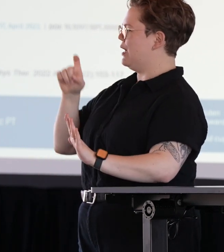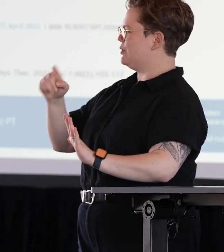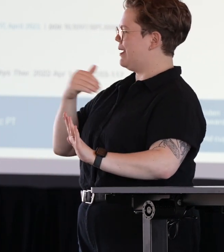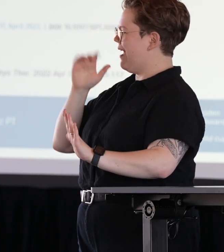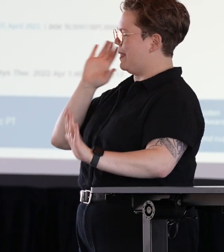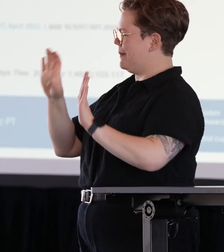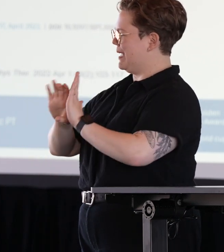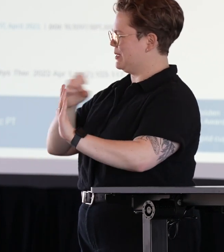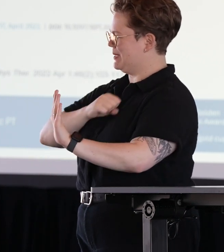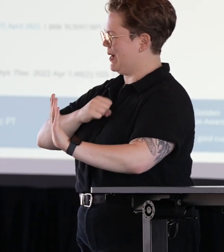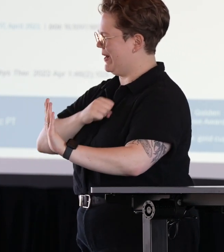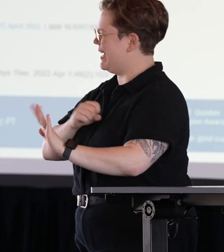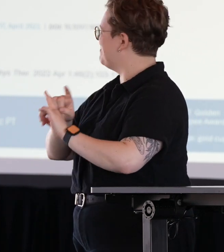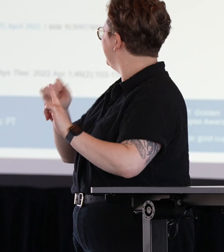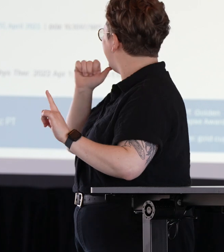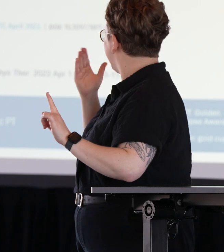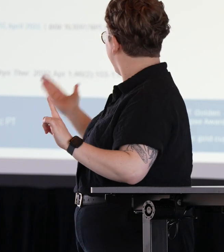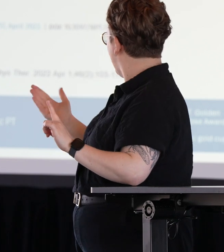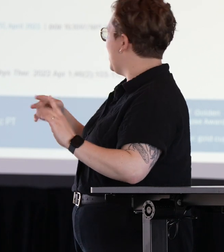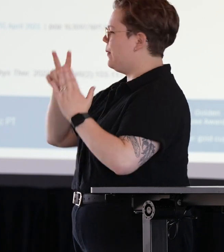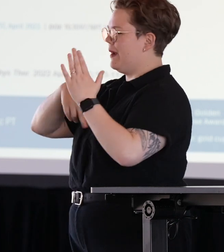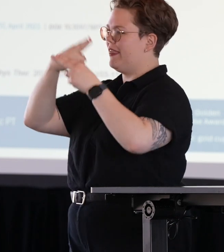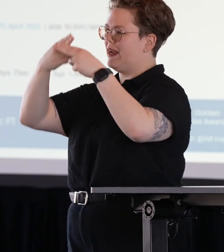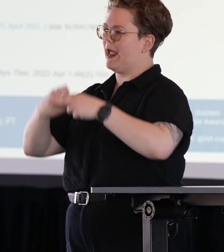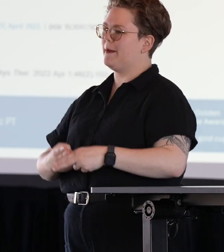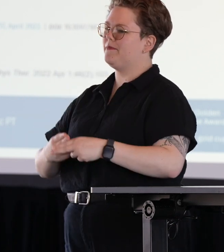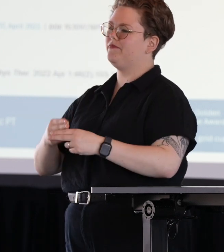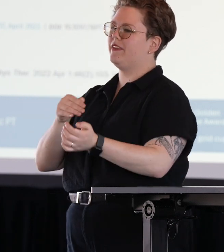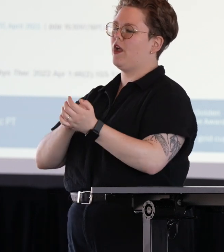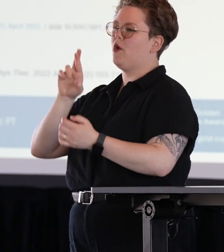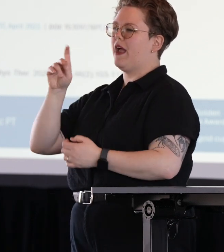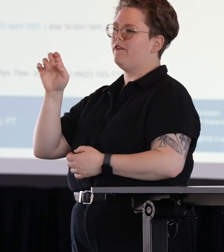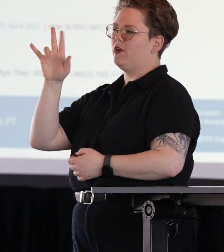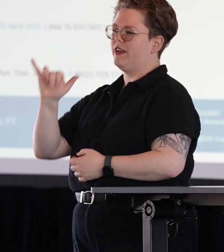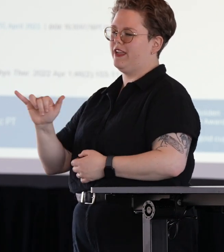there. Apologies, their pictures aren't there, but I'll read their names so dr, Miriam Rafferty is the lead author on